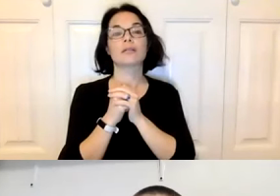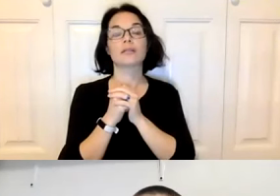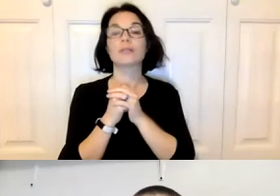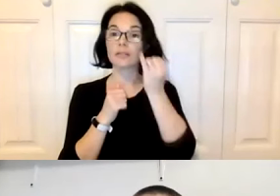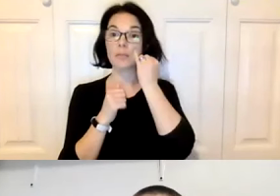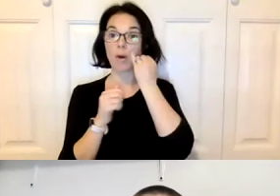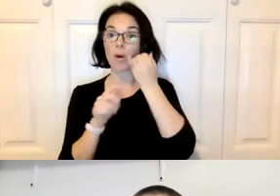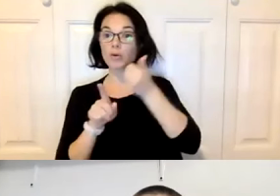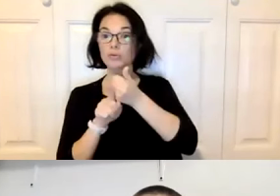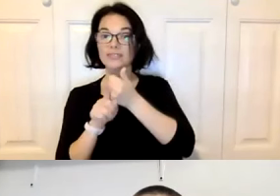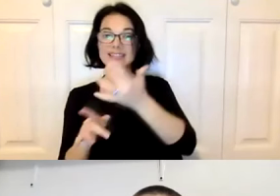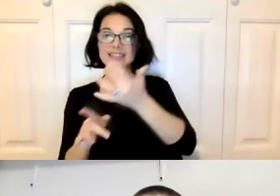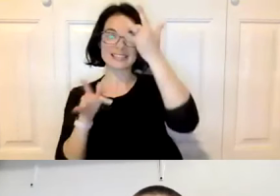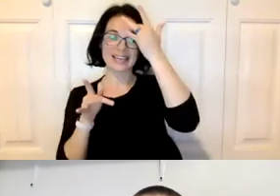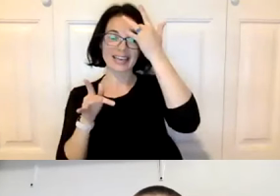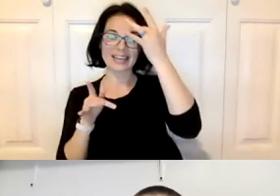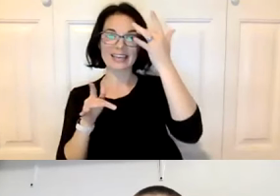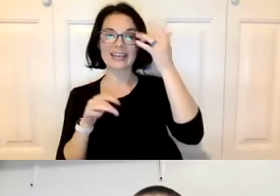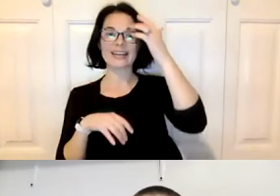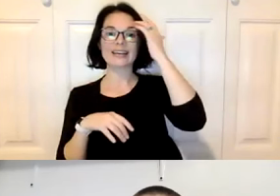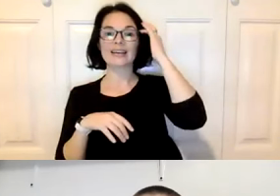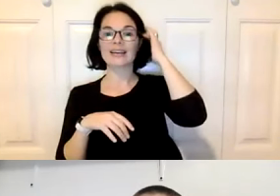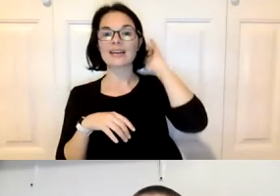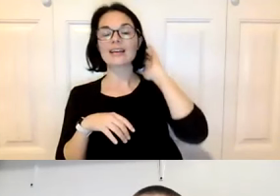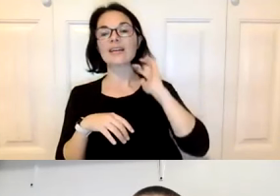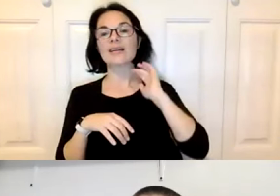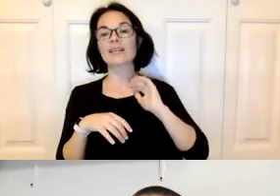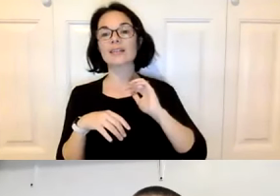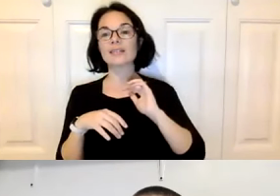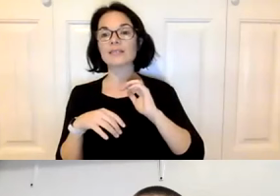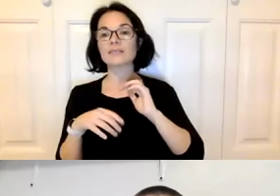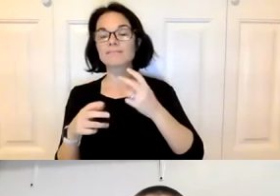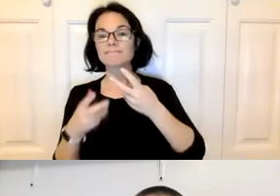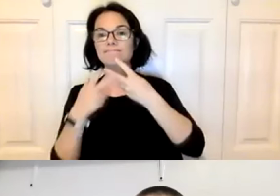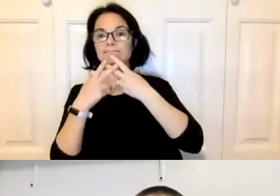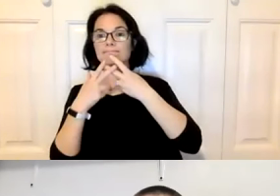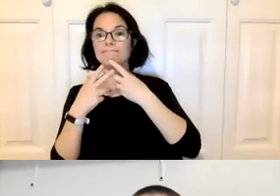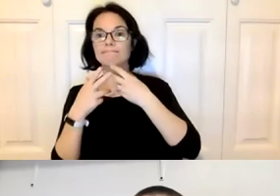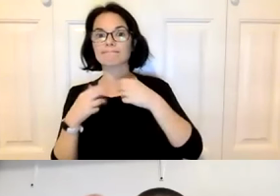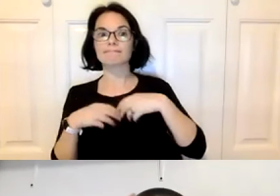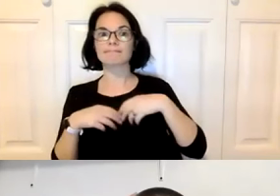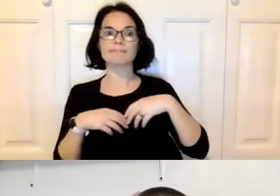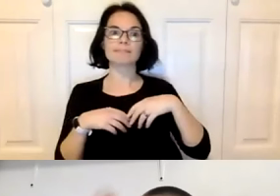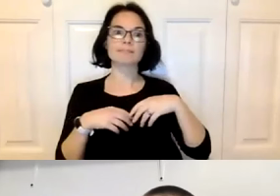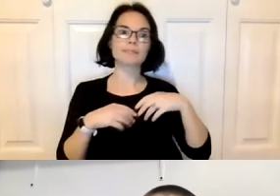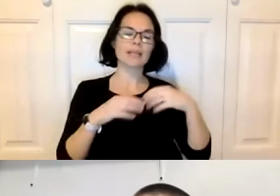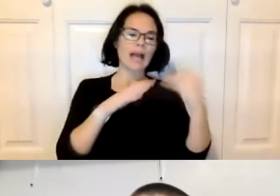“Quarantining” is for people who may have been exposed to COVID-19.